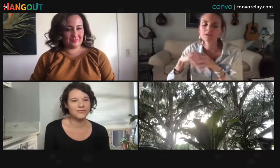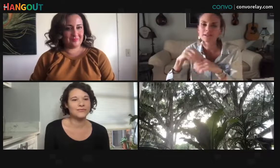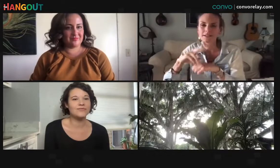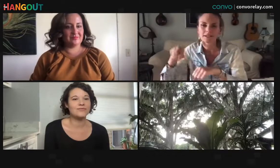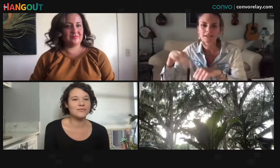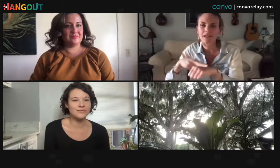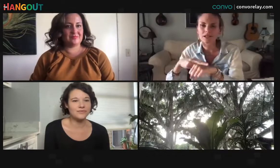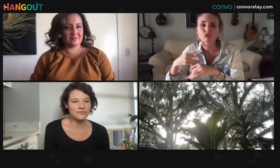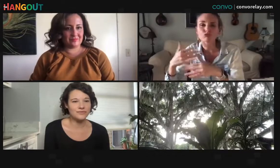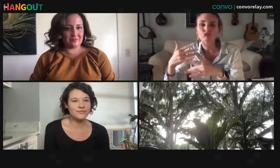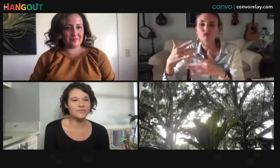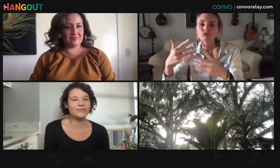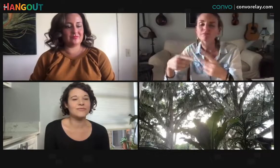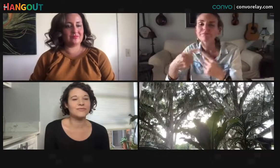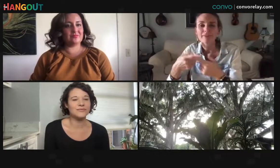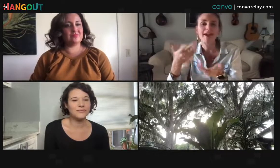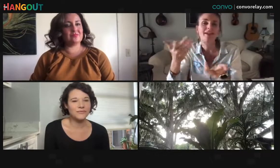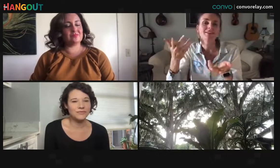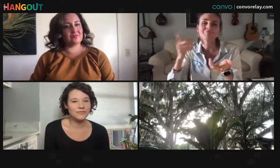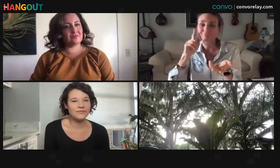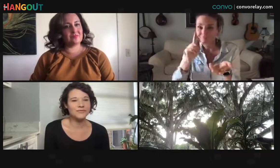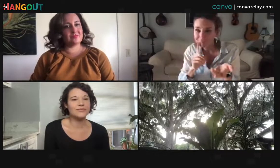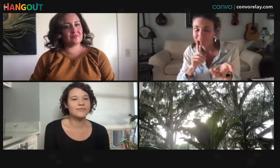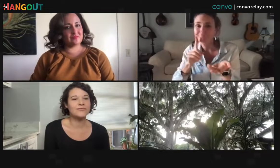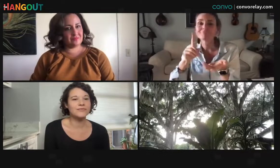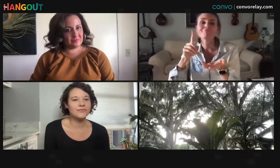father and i was following him around and i always felt comfortable in nature